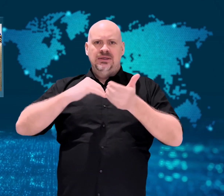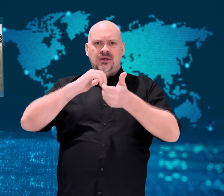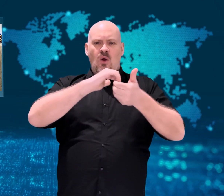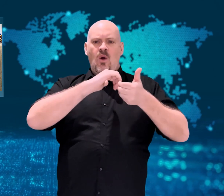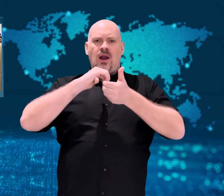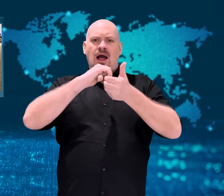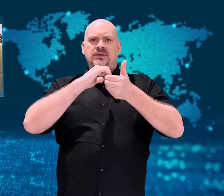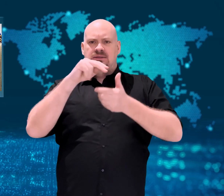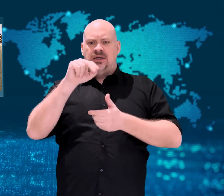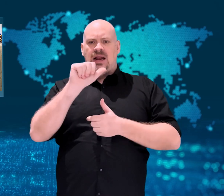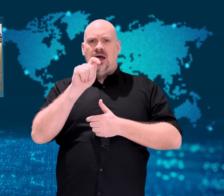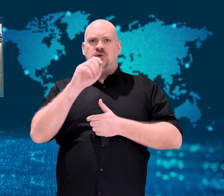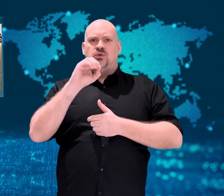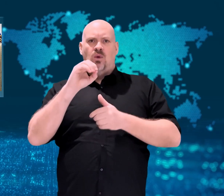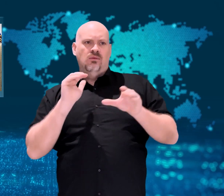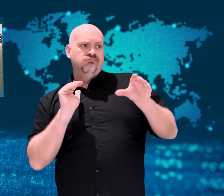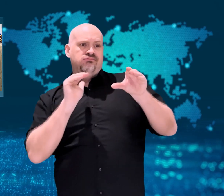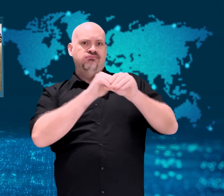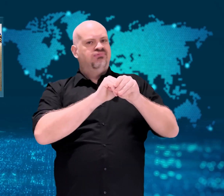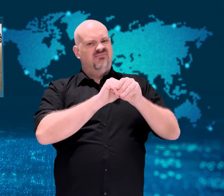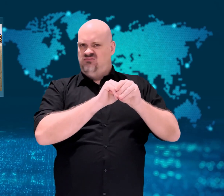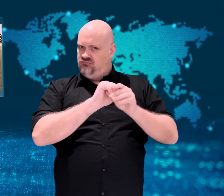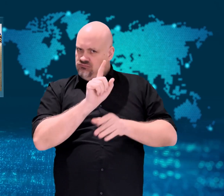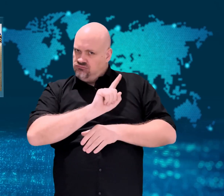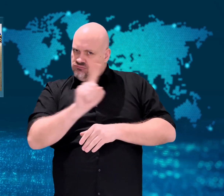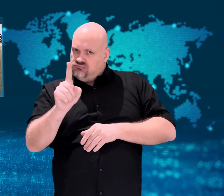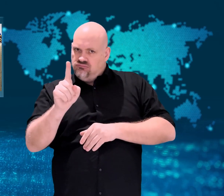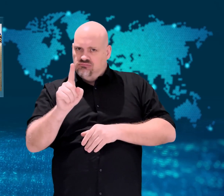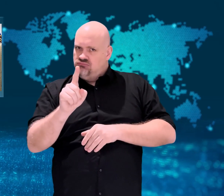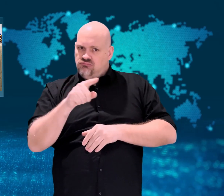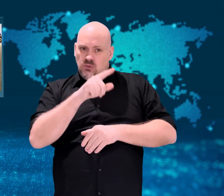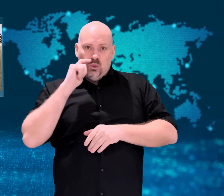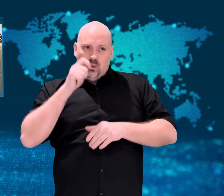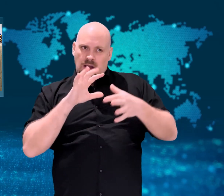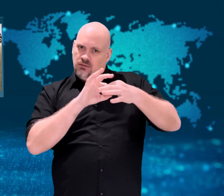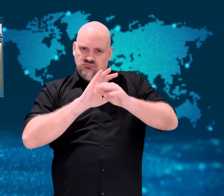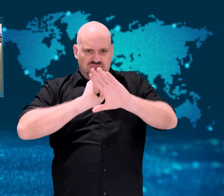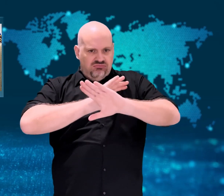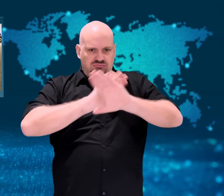World stock markets dropped in the US,